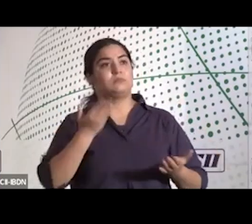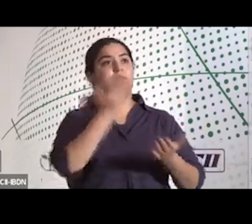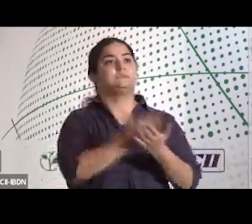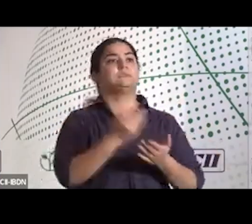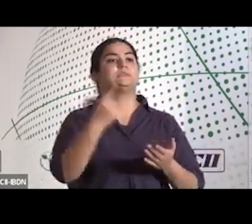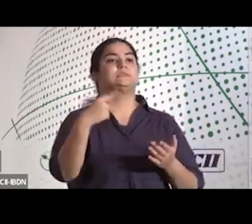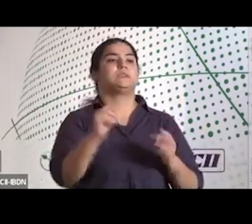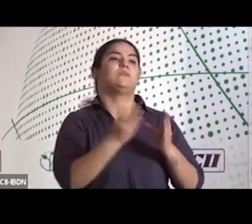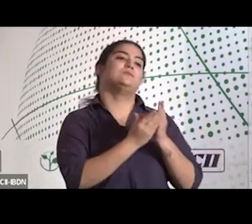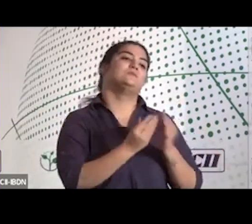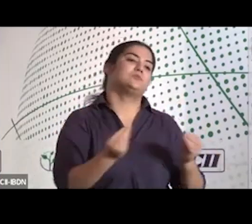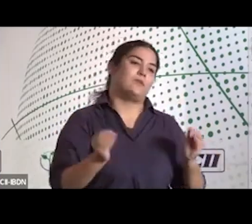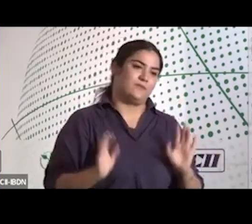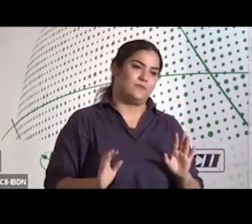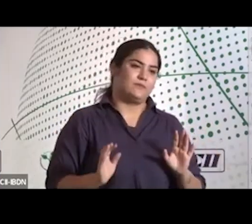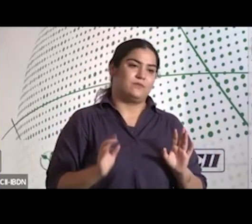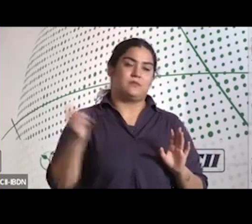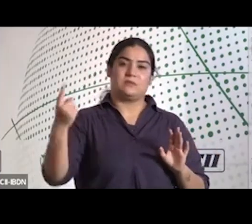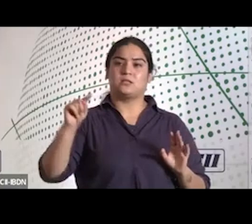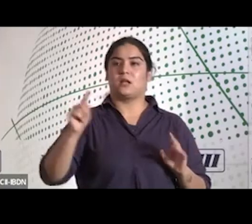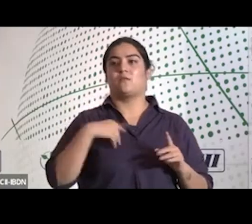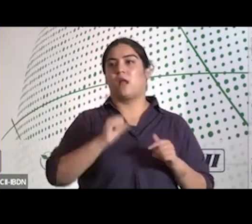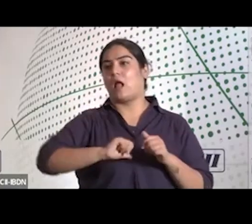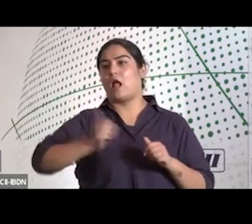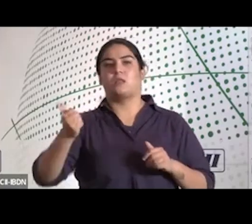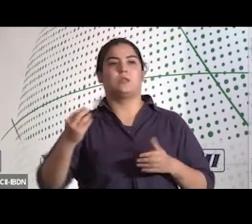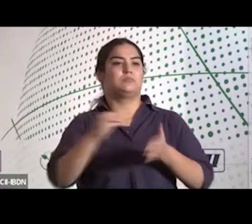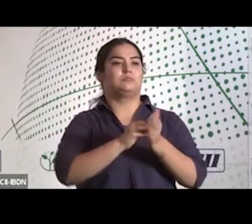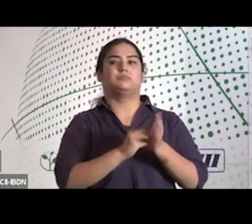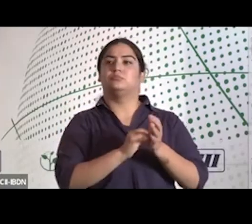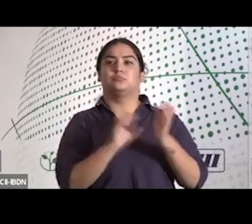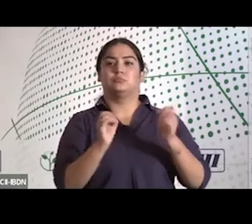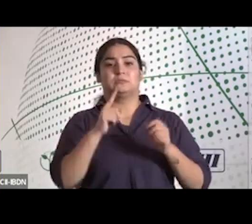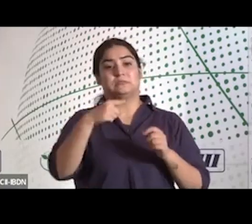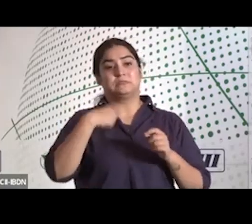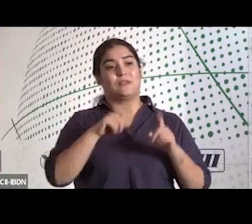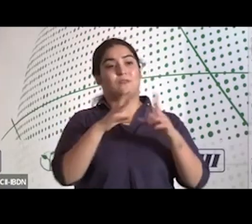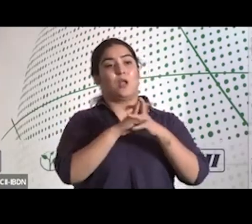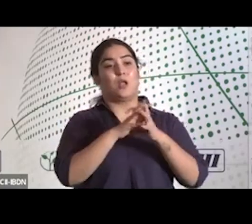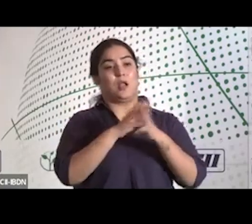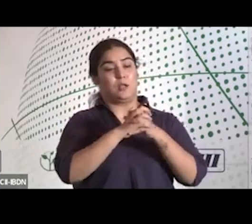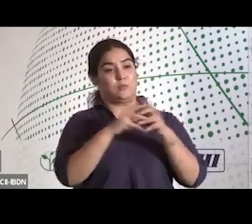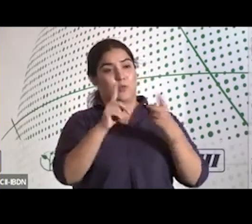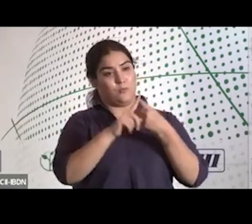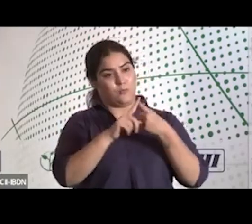There's no other way. So please write to we do all in caps